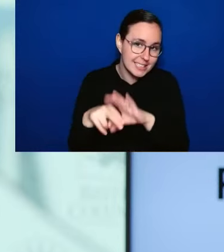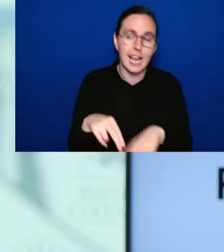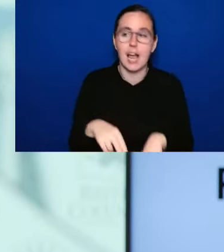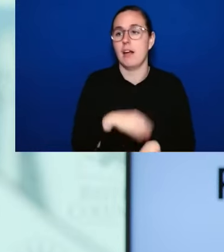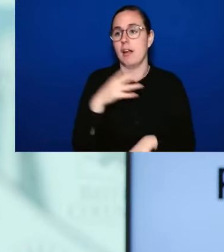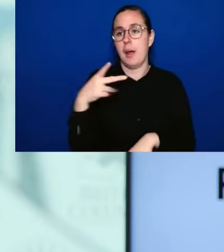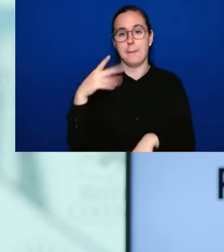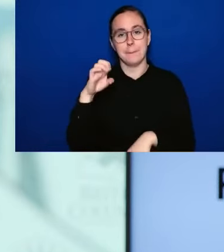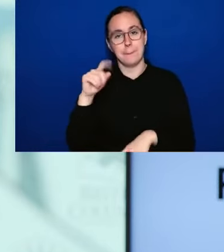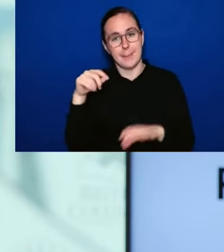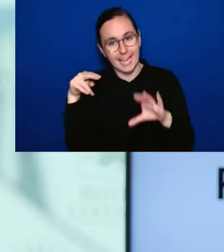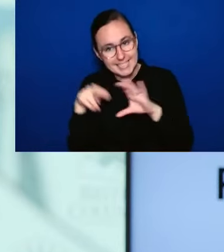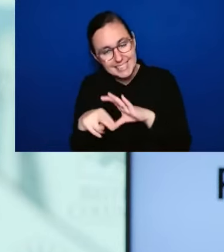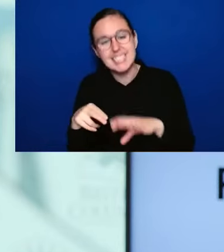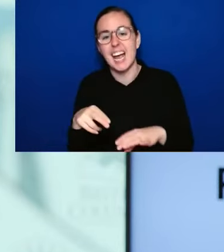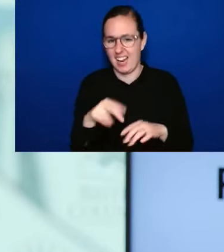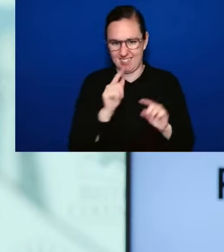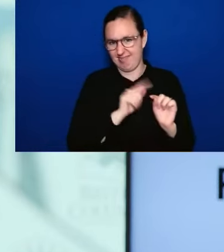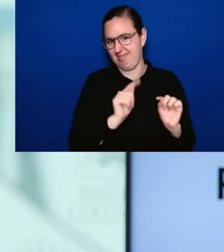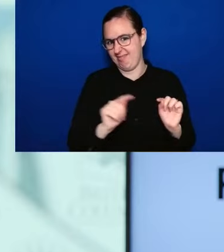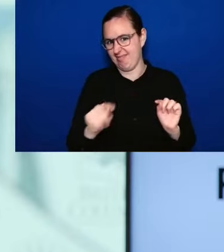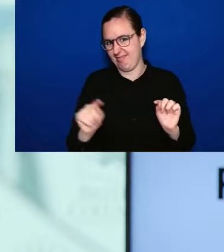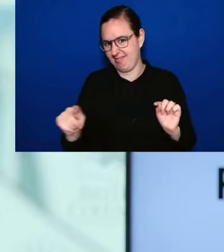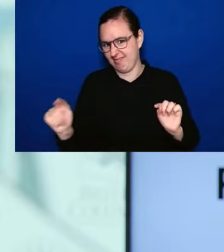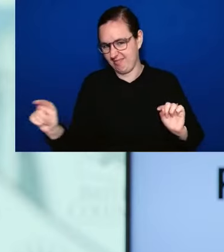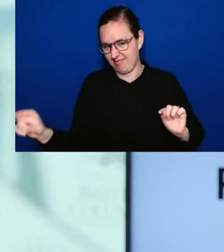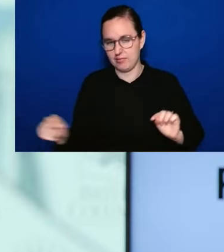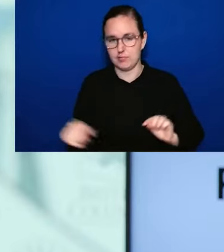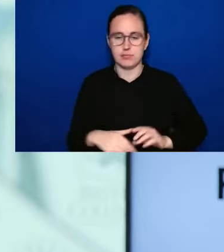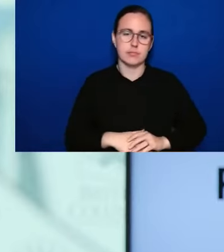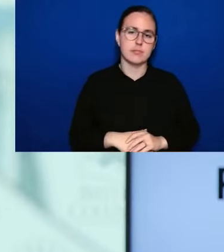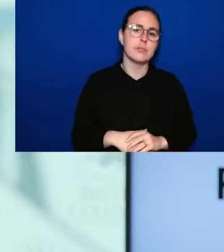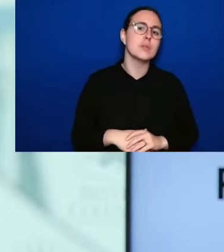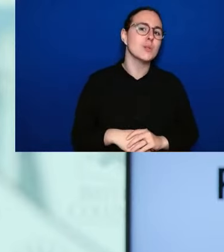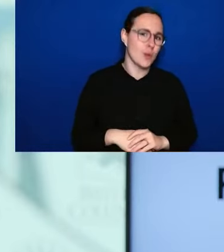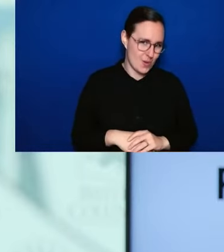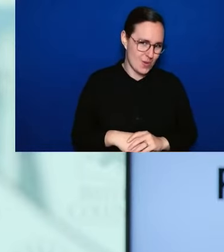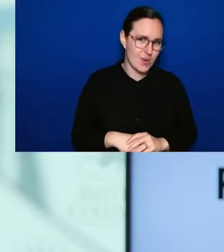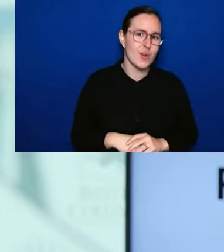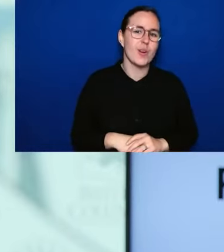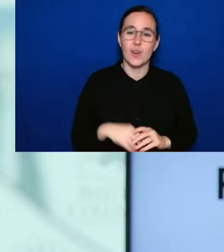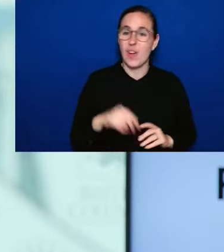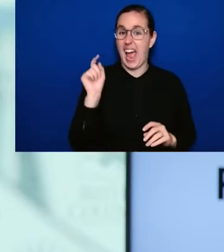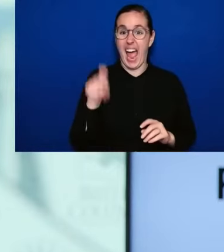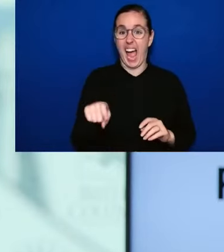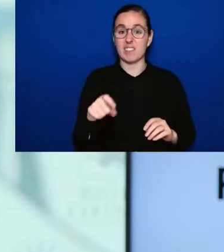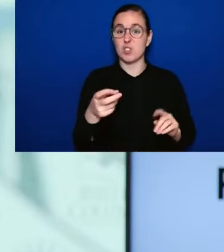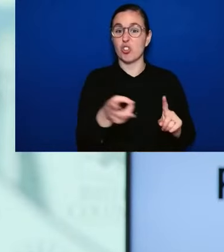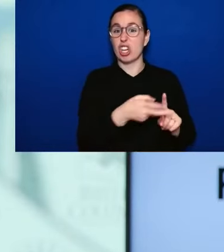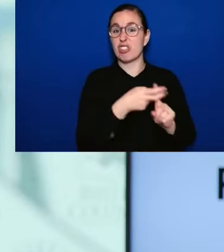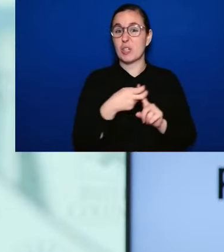scanning the counters system. And we have to recruit dramatically because if you